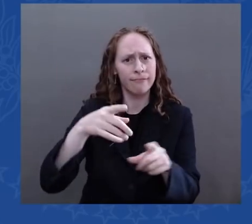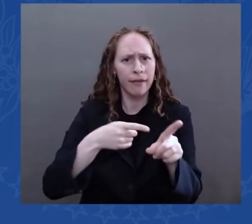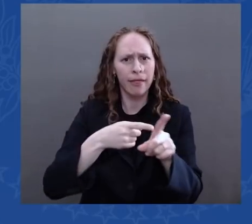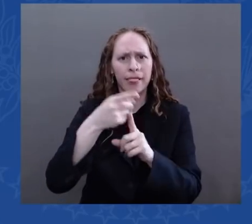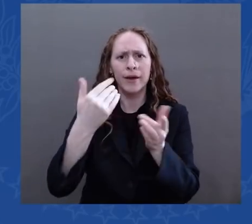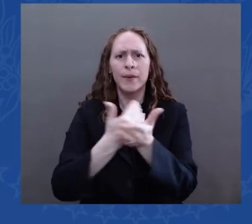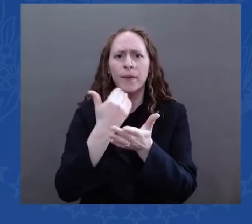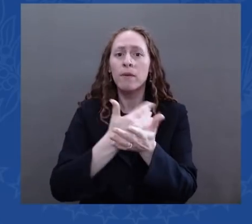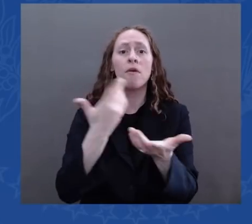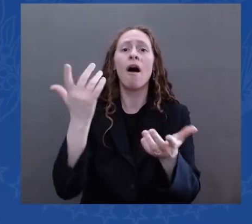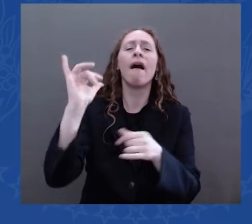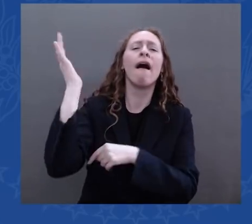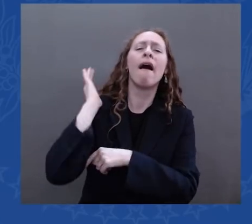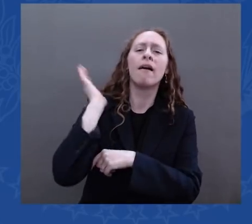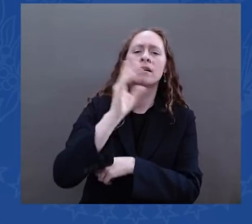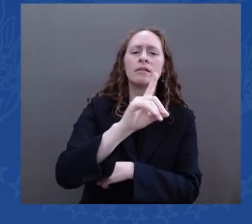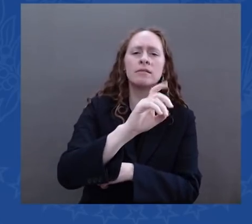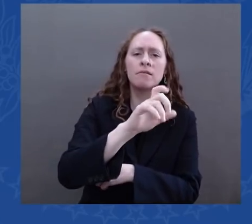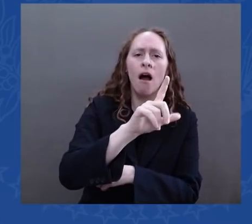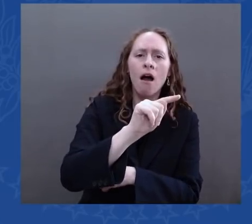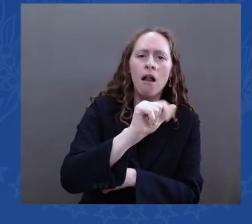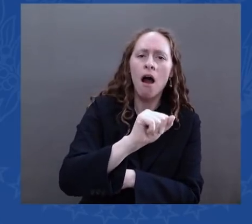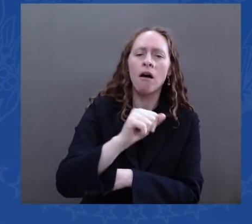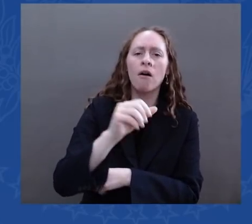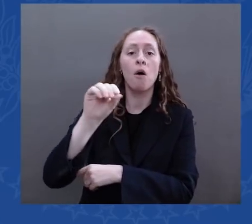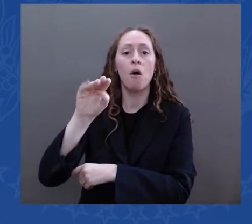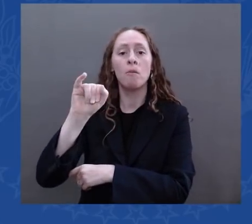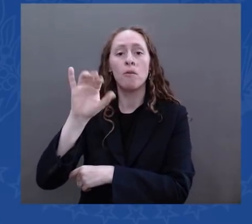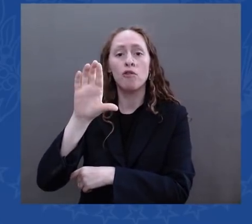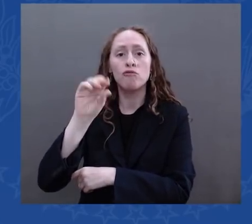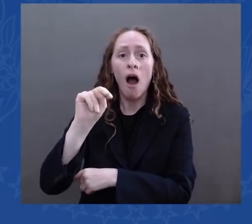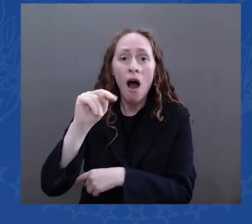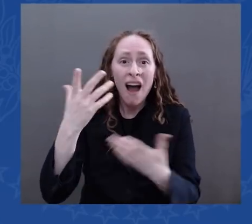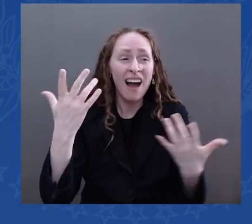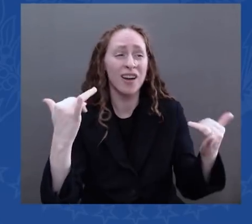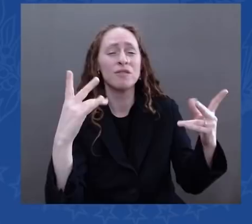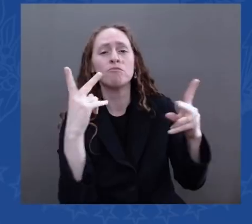have not required additional -- an additional fiscal package for state and local governments.